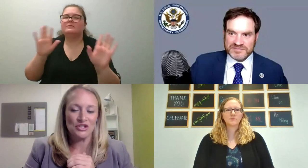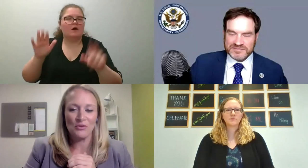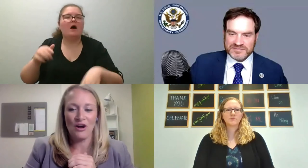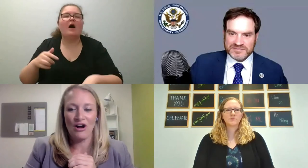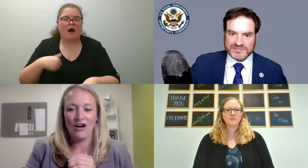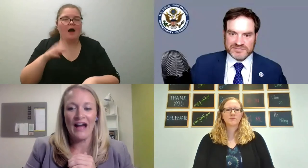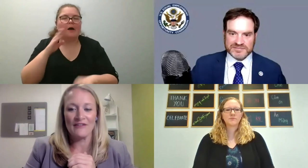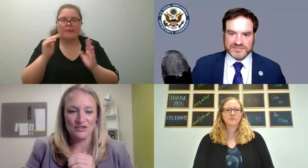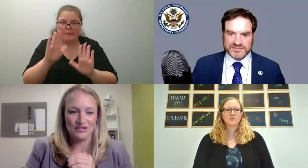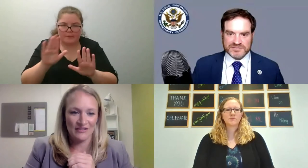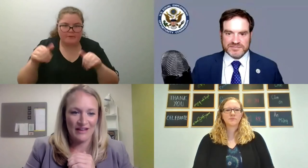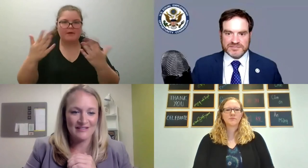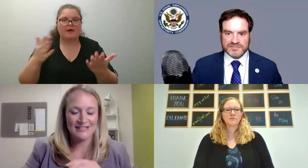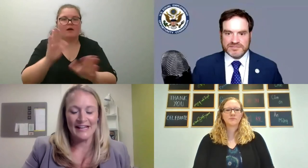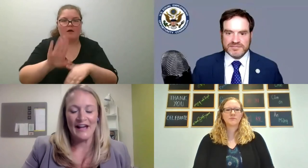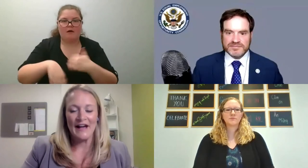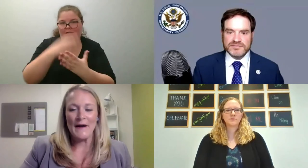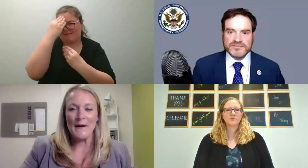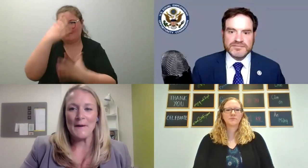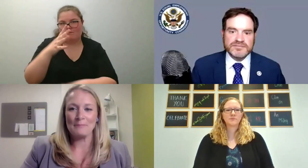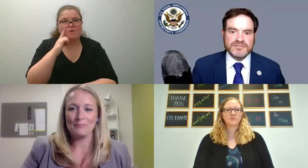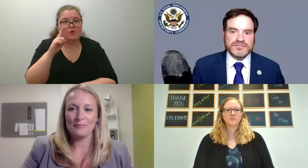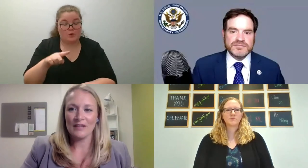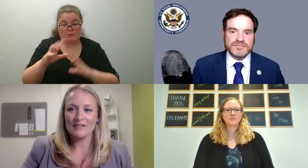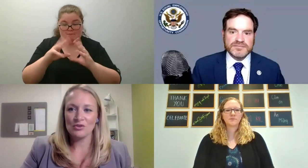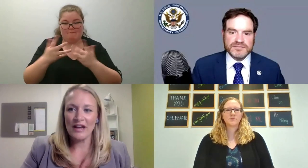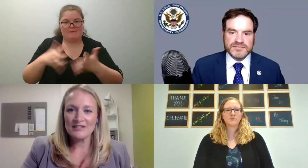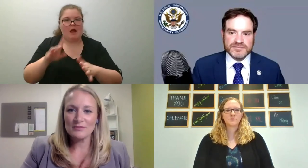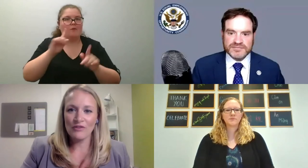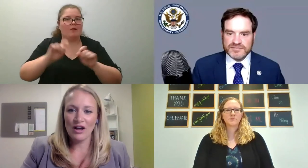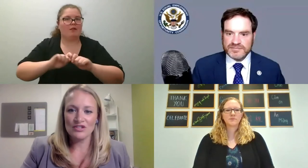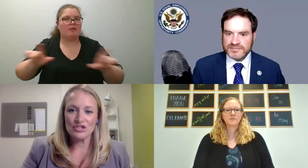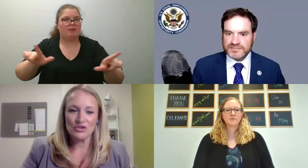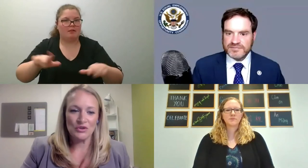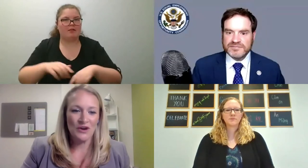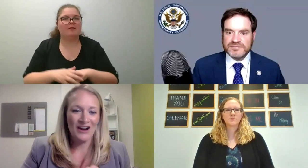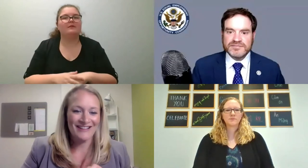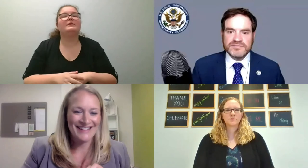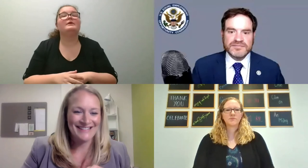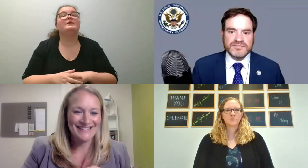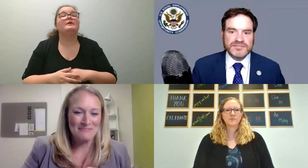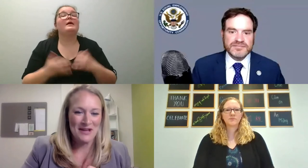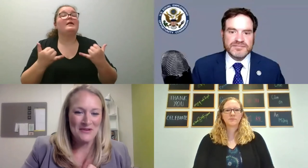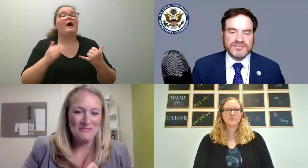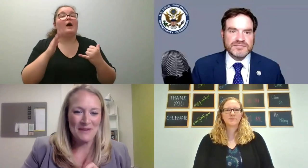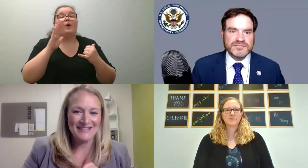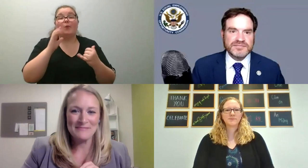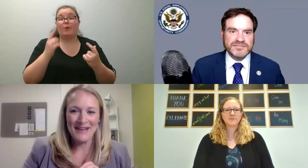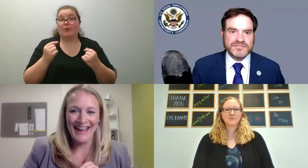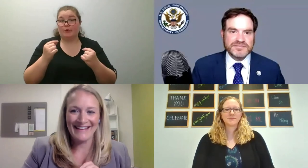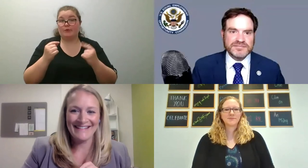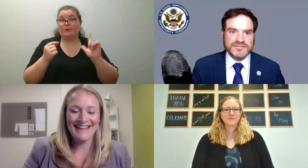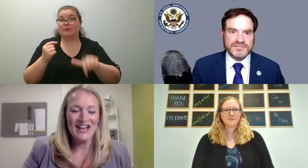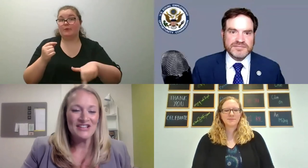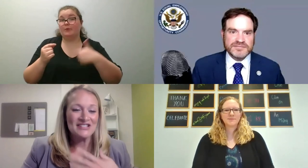to you all after the event. So let's move on to our next segment with Betsy Payne.